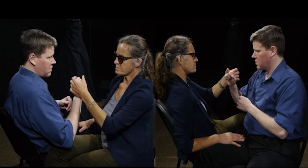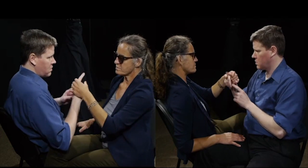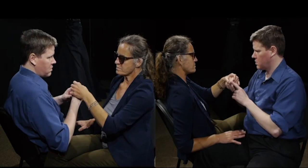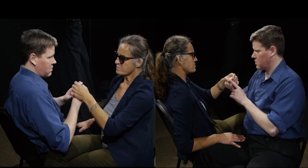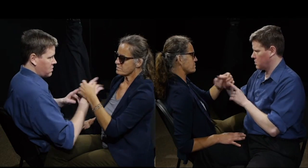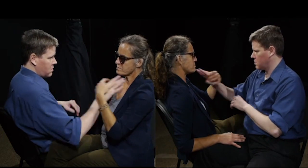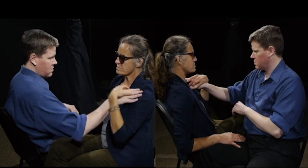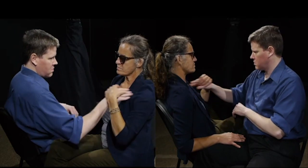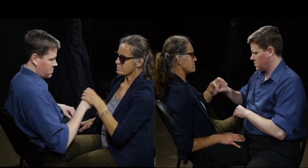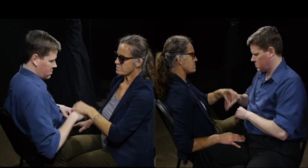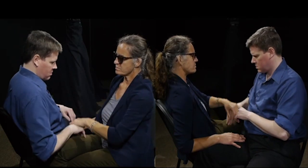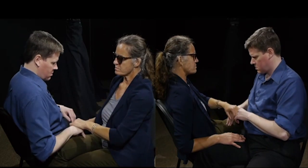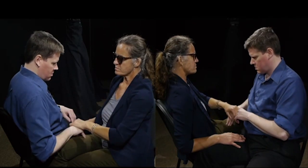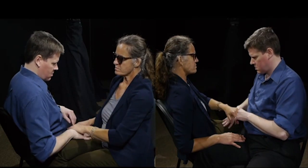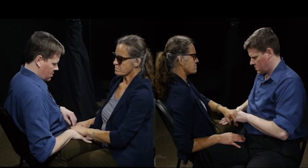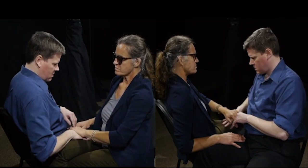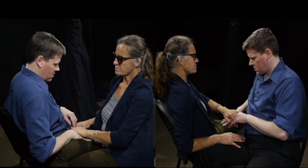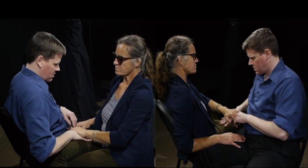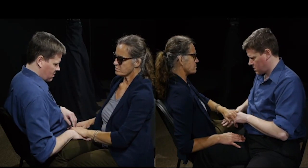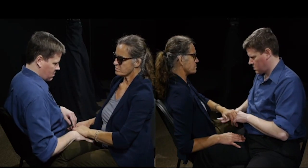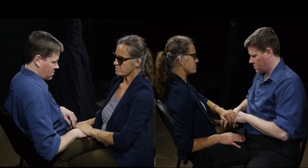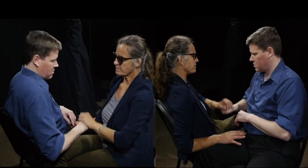while others don't lend themselves to being borrowed.